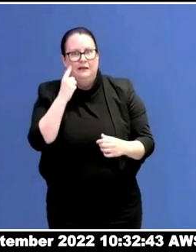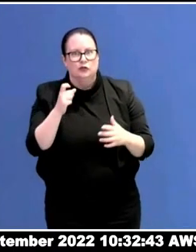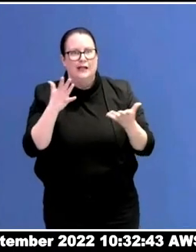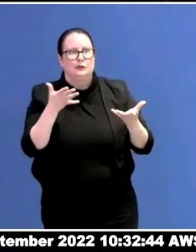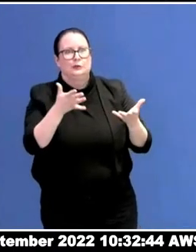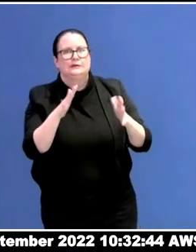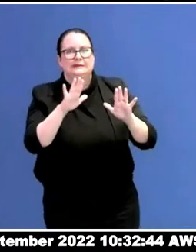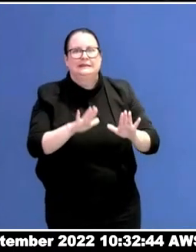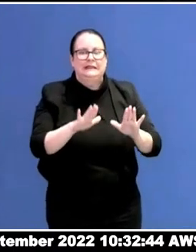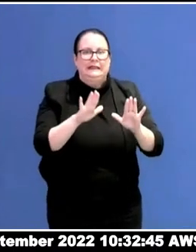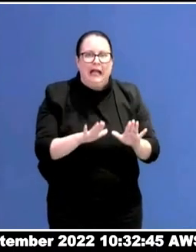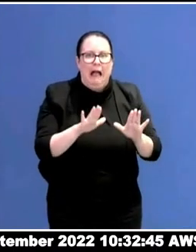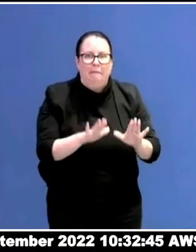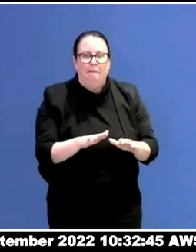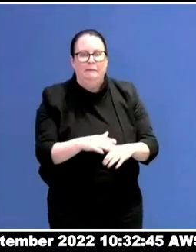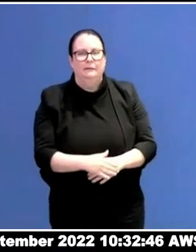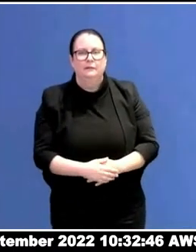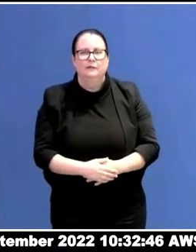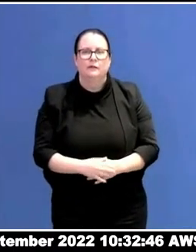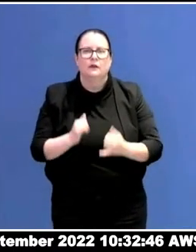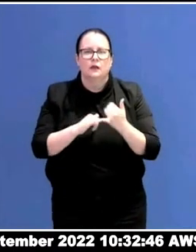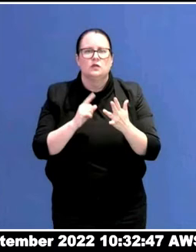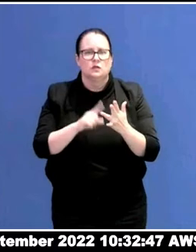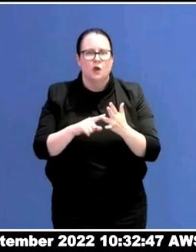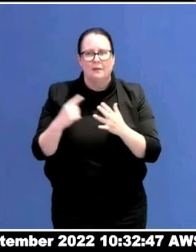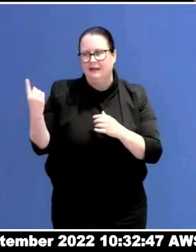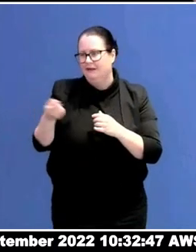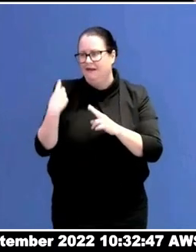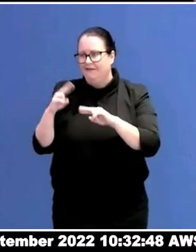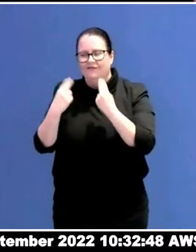to calm him so it was very disruptive to the family life at the time.